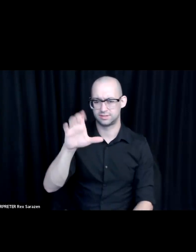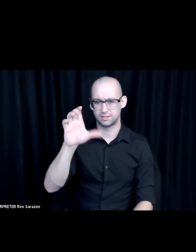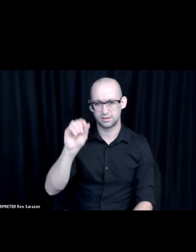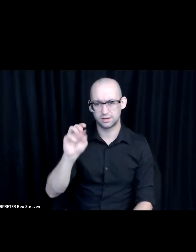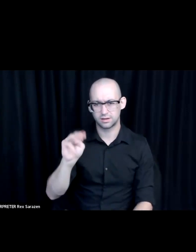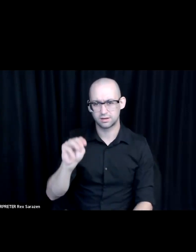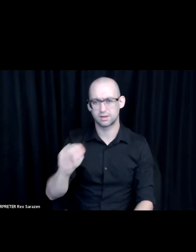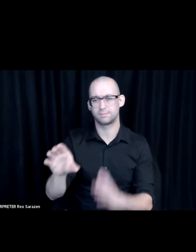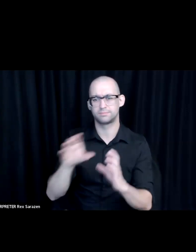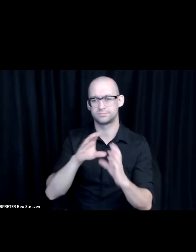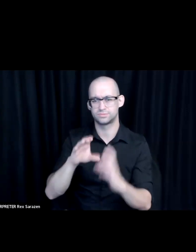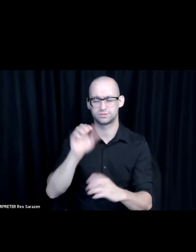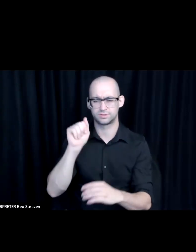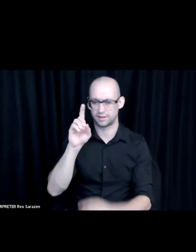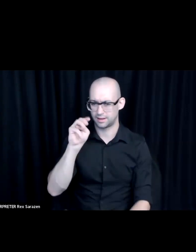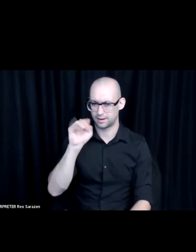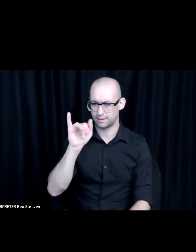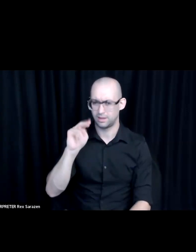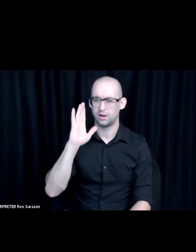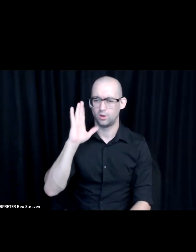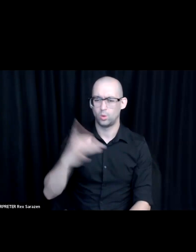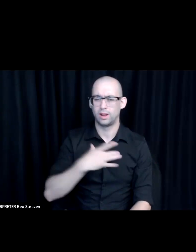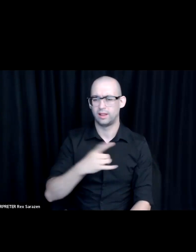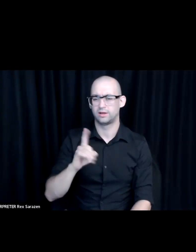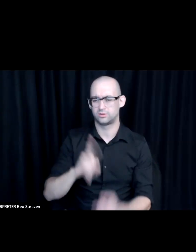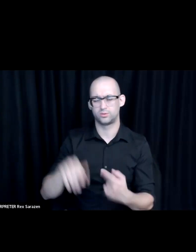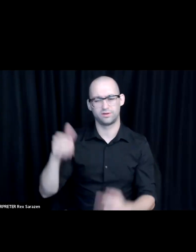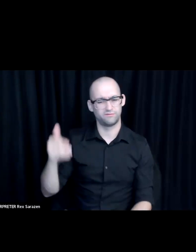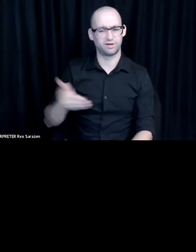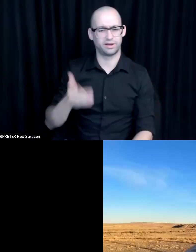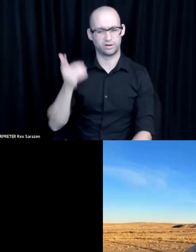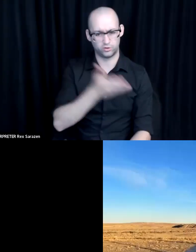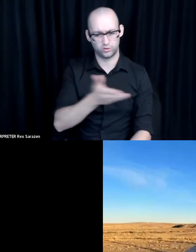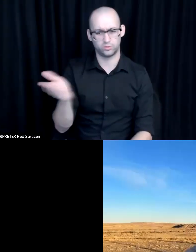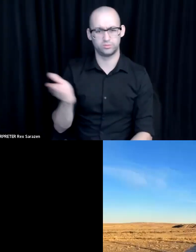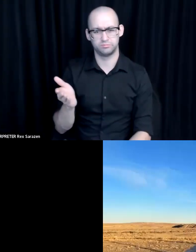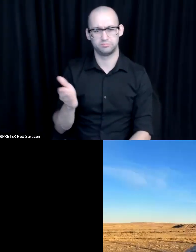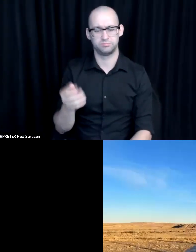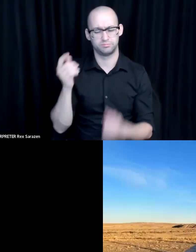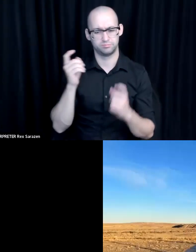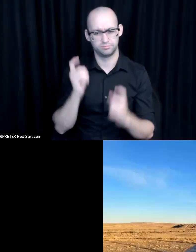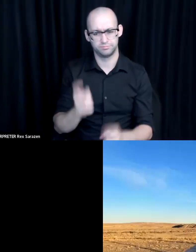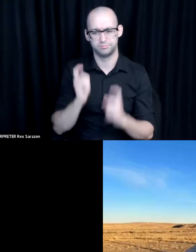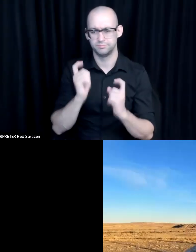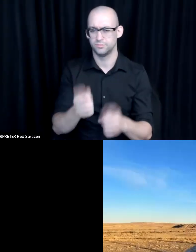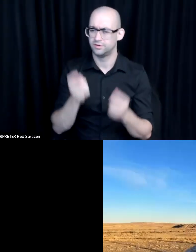would like to invite you to, you know, provide, you know, some comments about the federal state